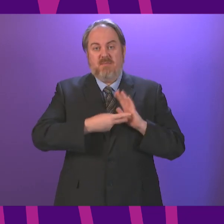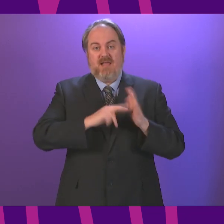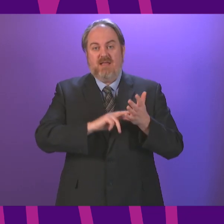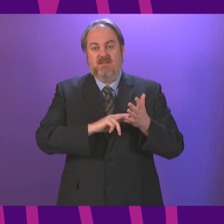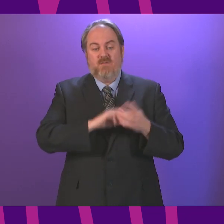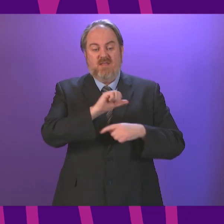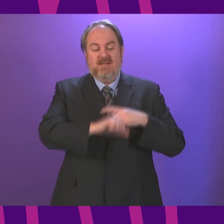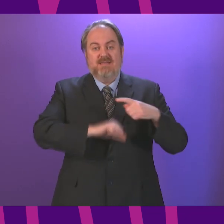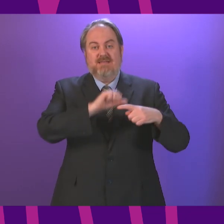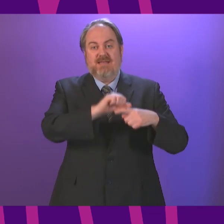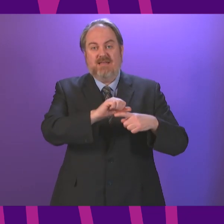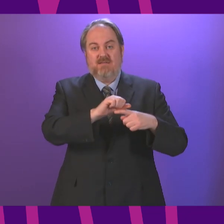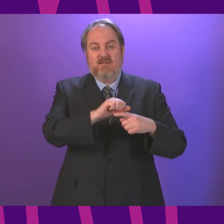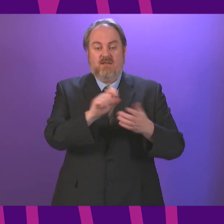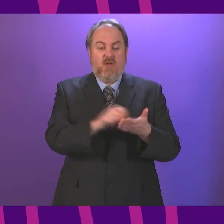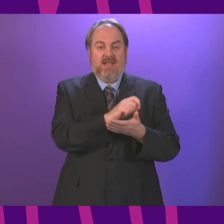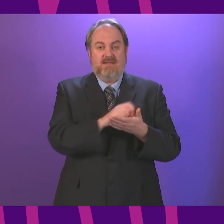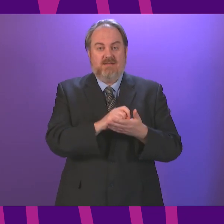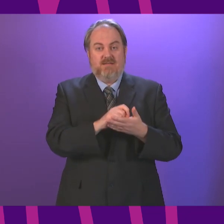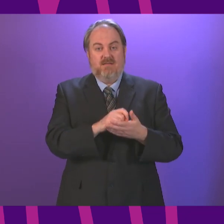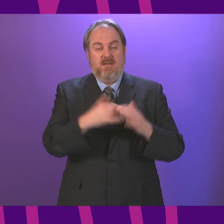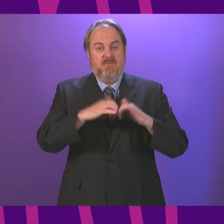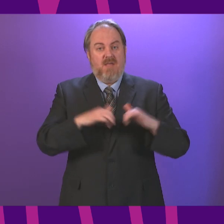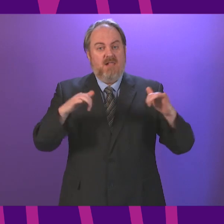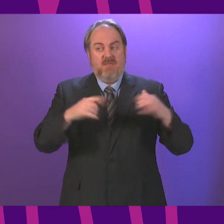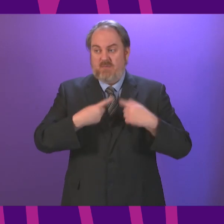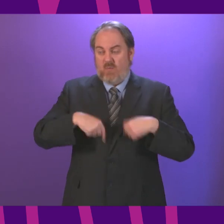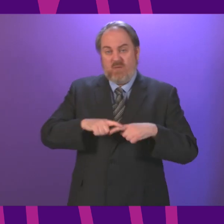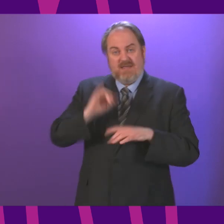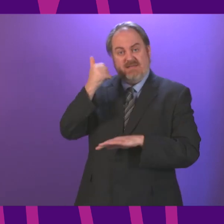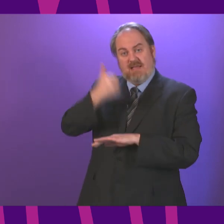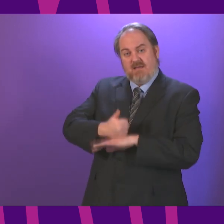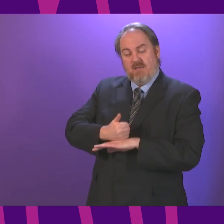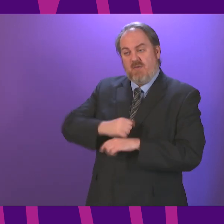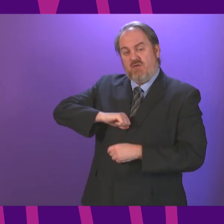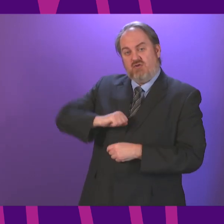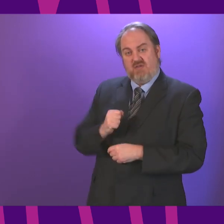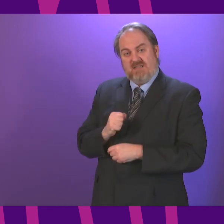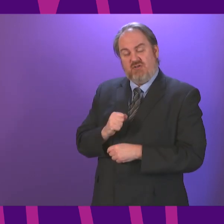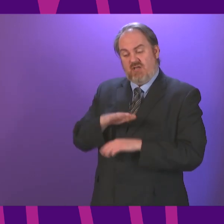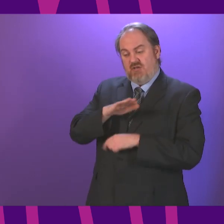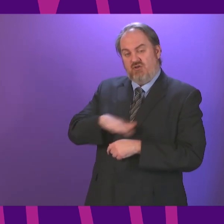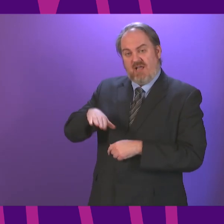re-elected. We are, of course, the party that introduced the Scottish child payment, which is “game-changing”, in the words of campaigners against child poverty.